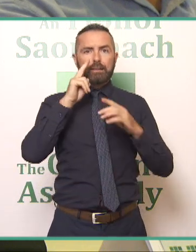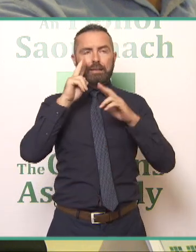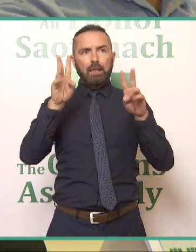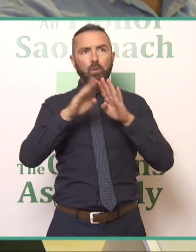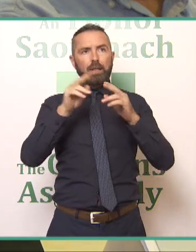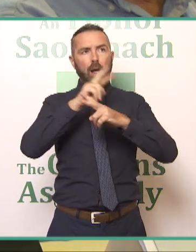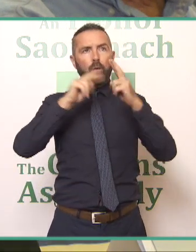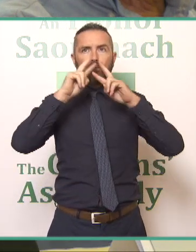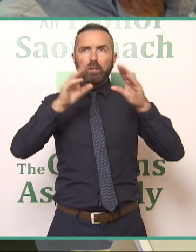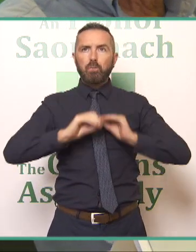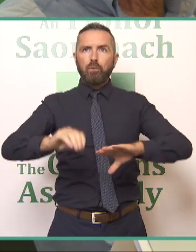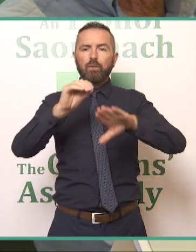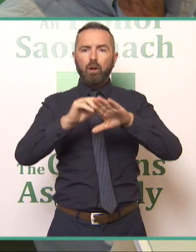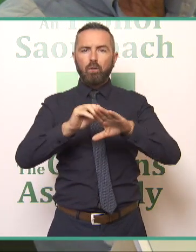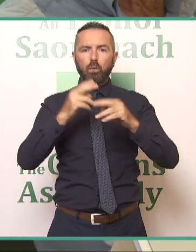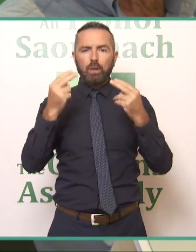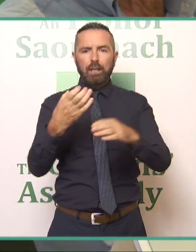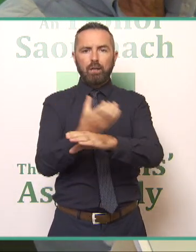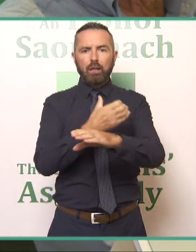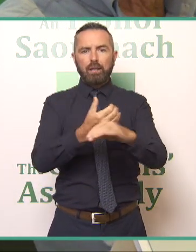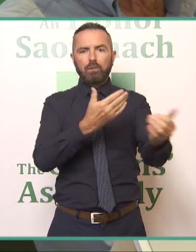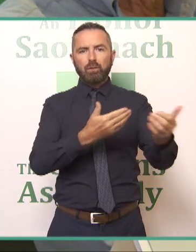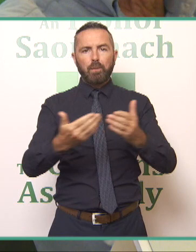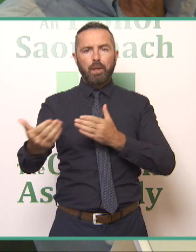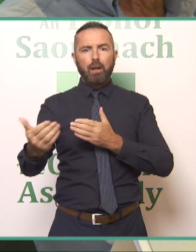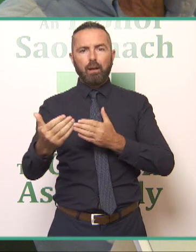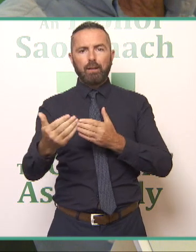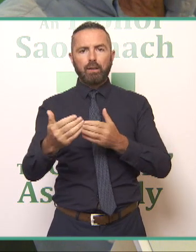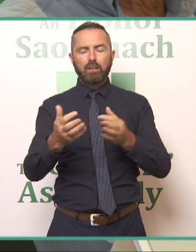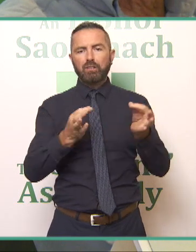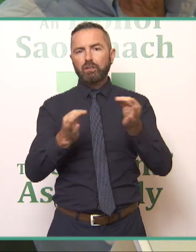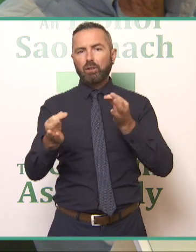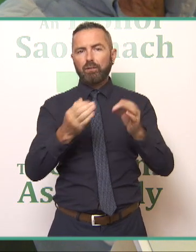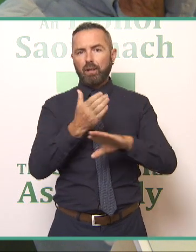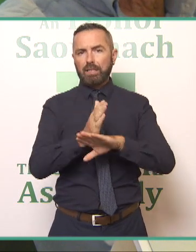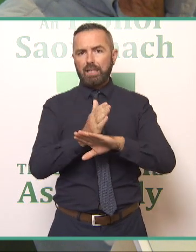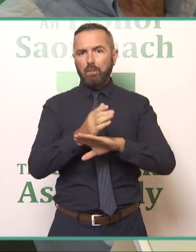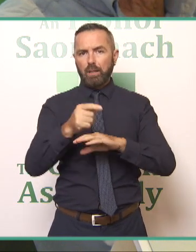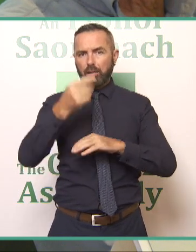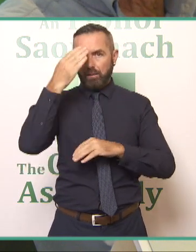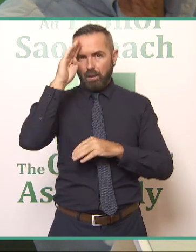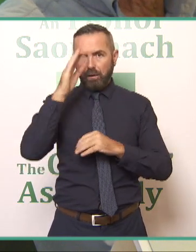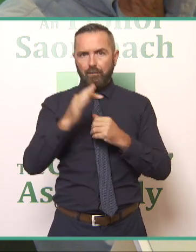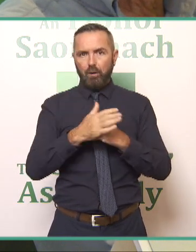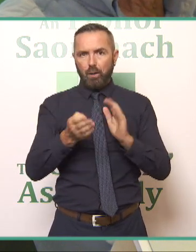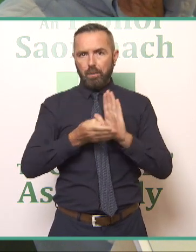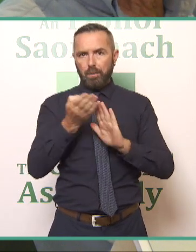continue to supply certified timber here in Ireland for for our house building with a